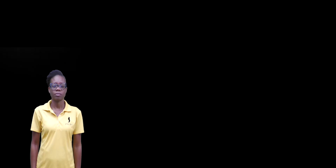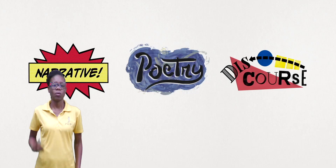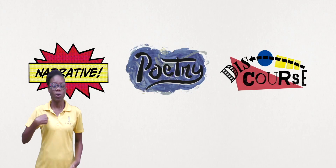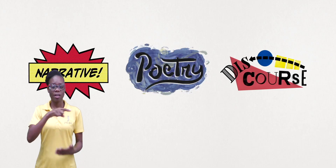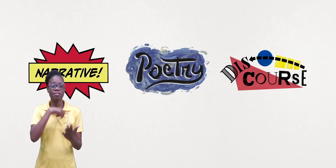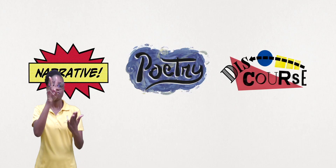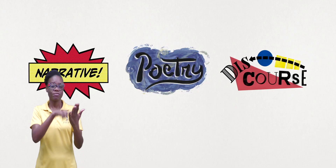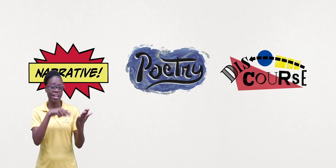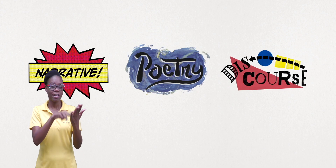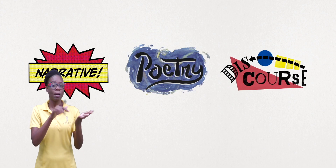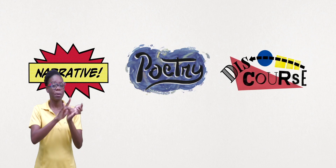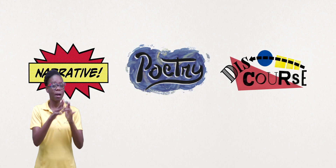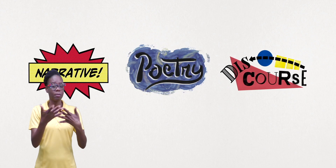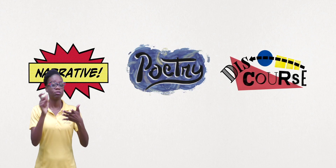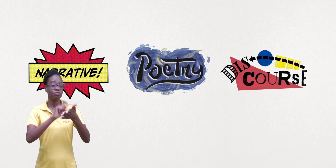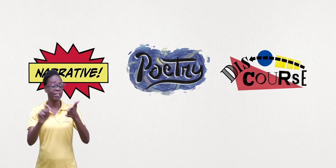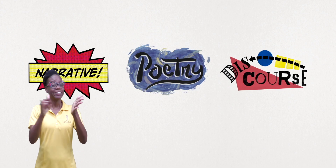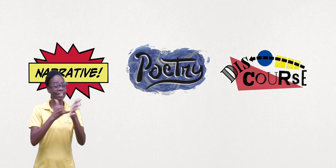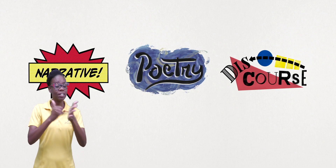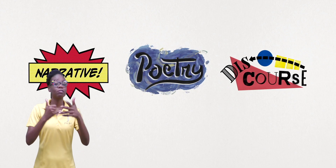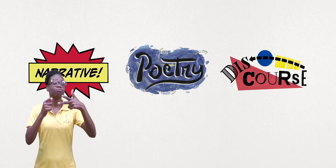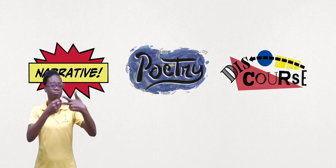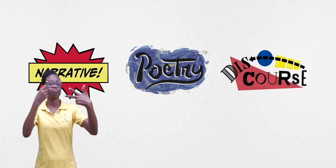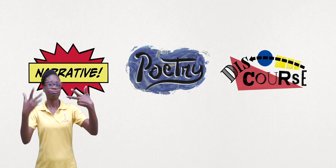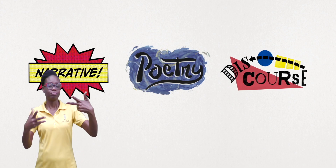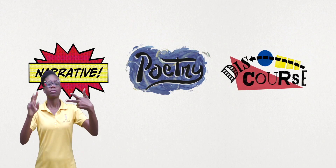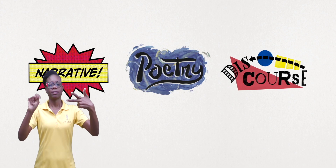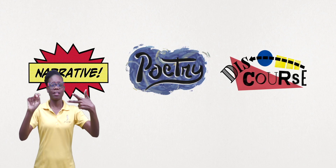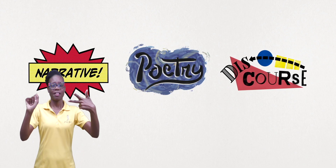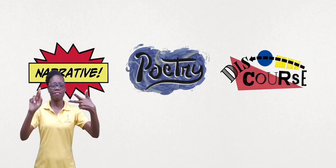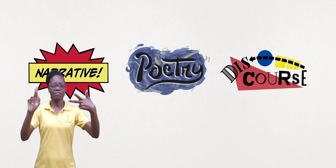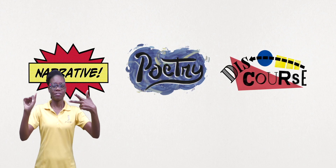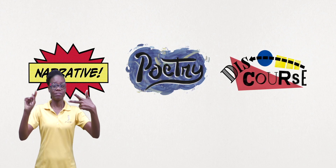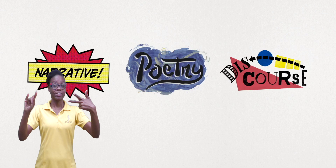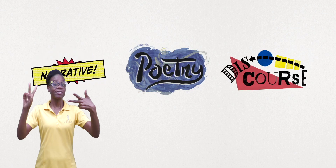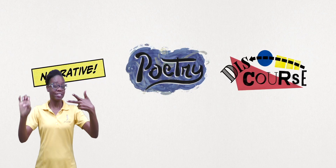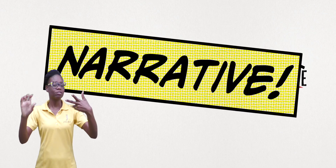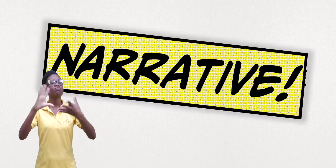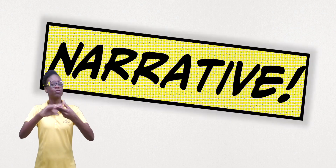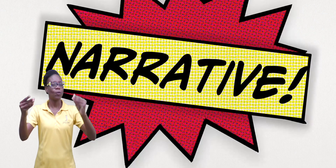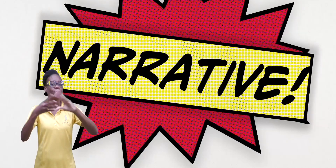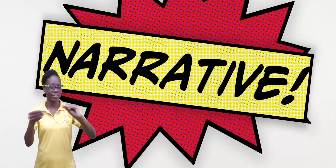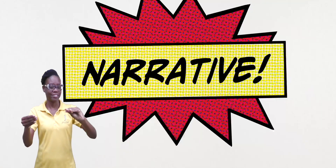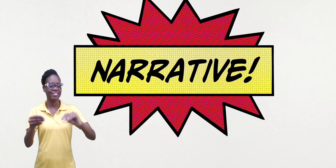Jon: We’re learning how to read different types of literature in the Bible, and we’re gonna to start by talking about biblical narrative,